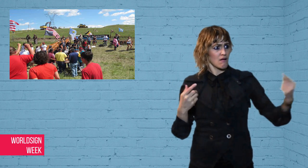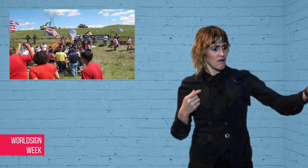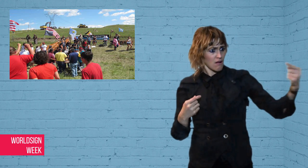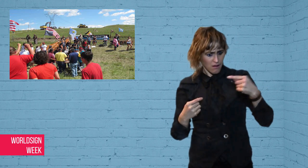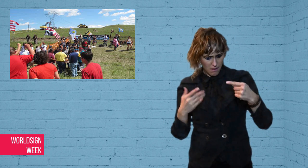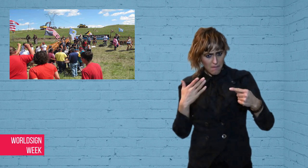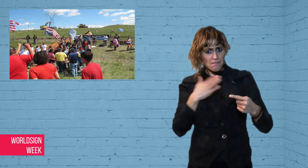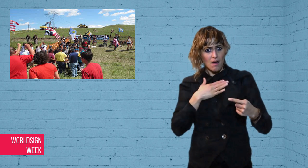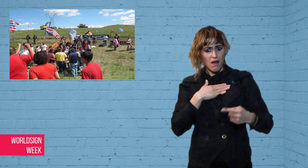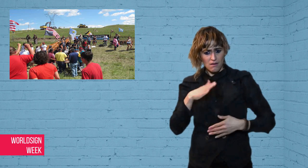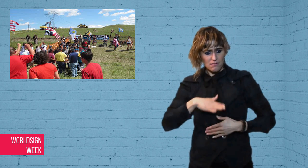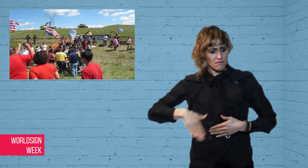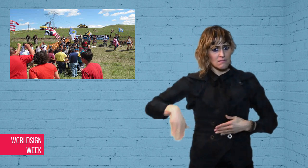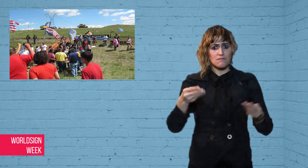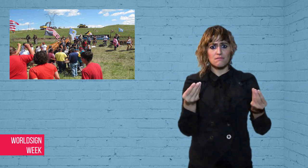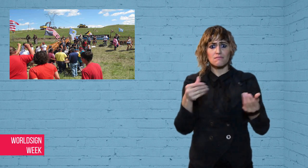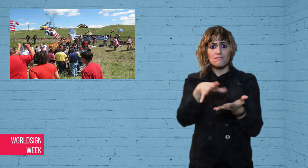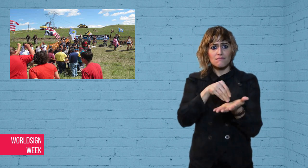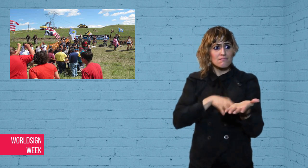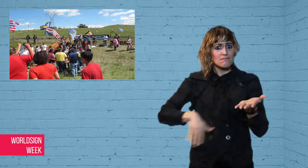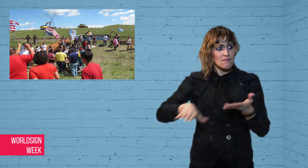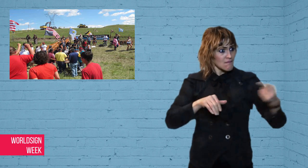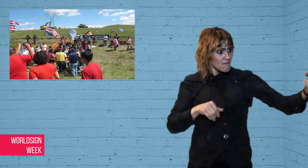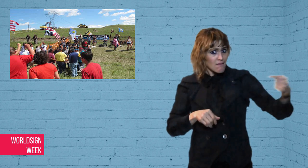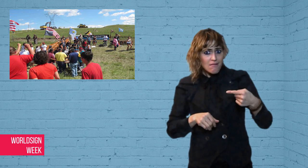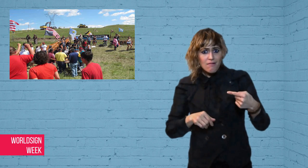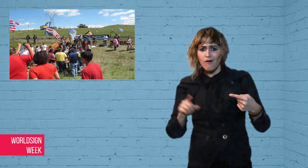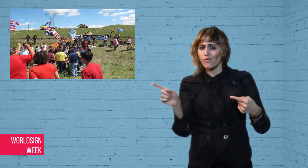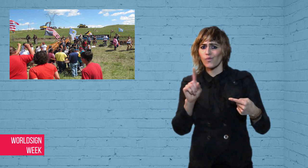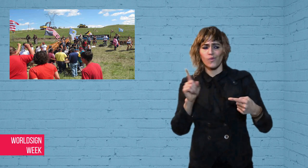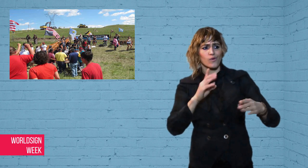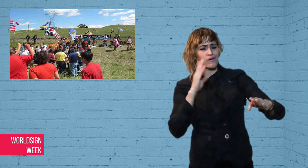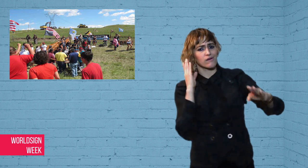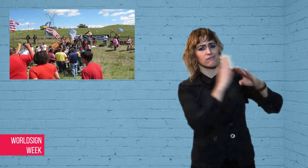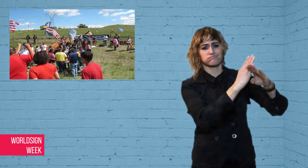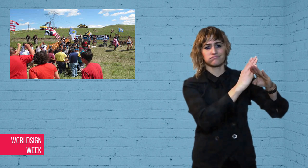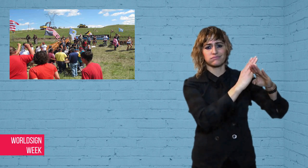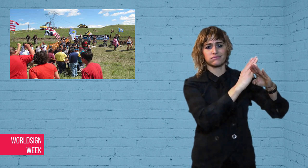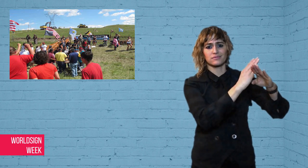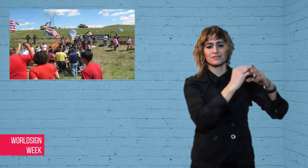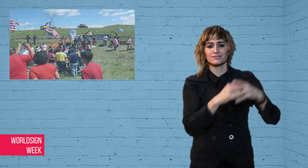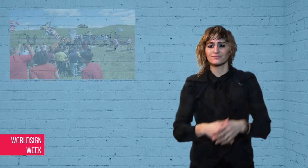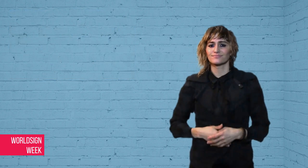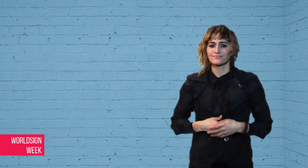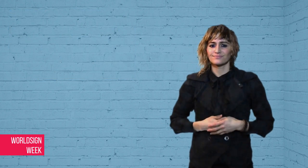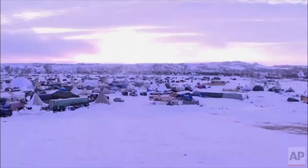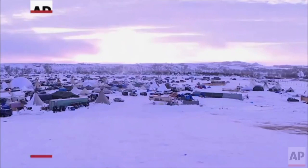pipeline going through their territory.